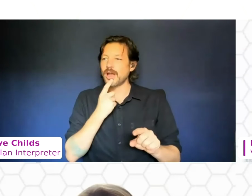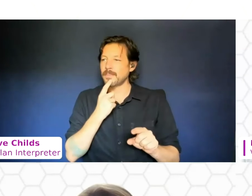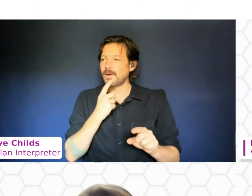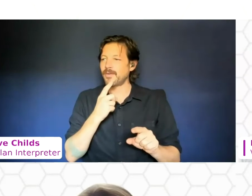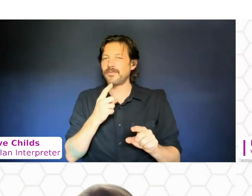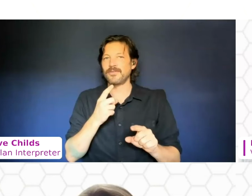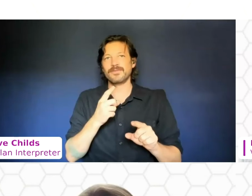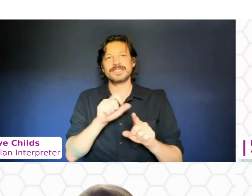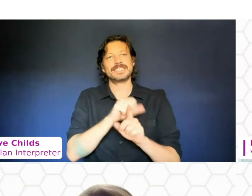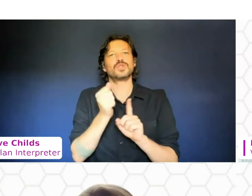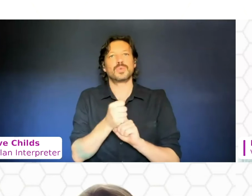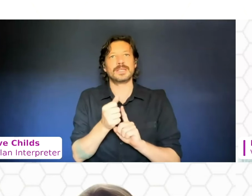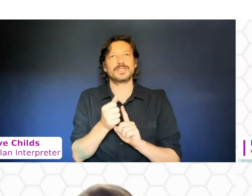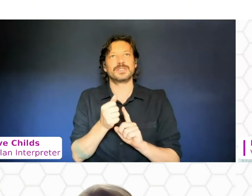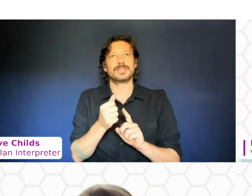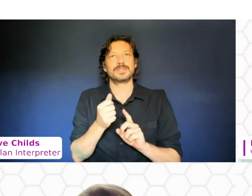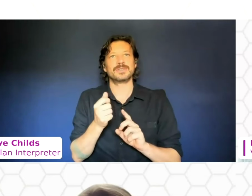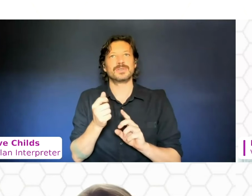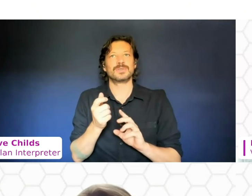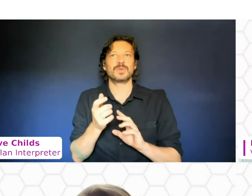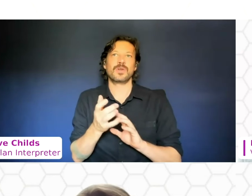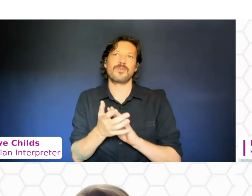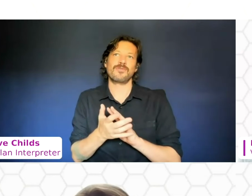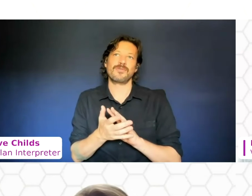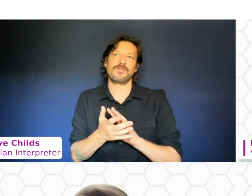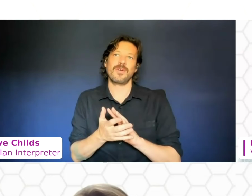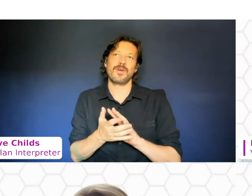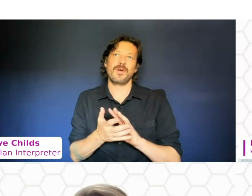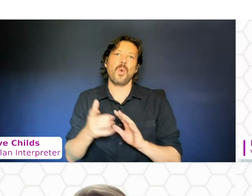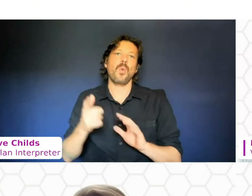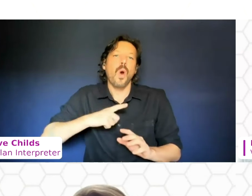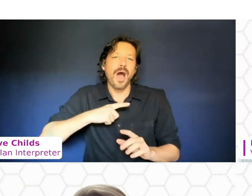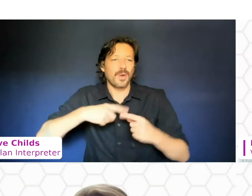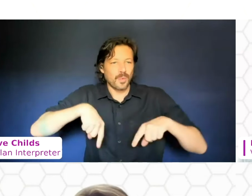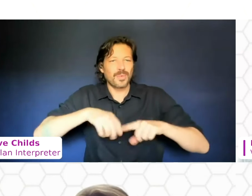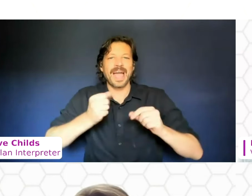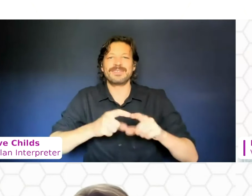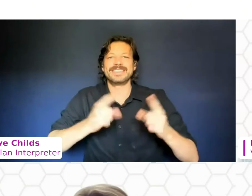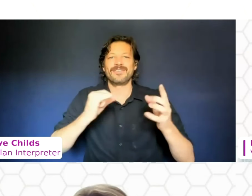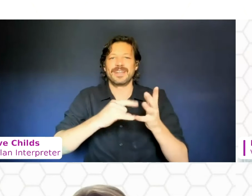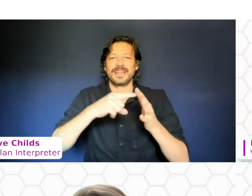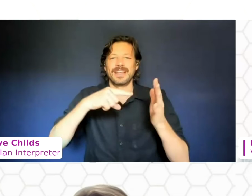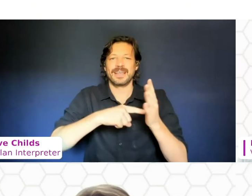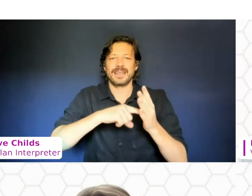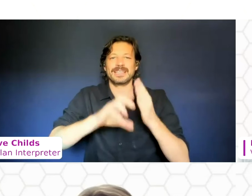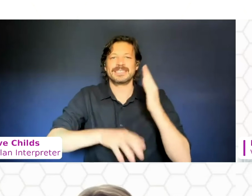this situation where there are different settings because traditionally people with disabilities